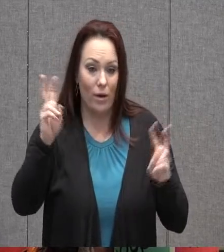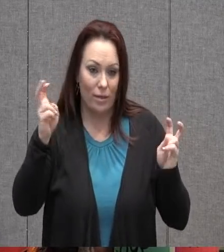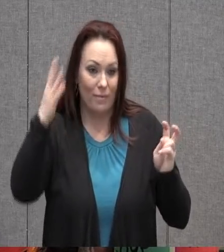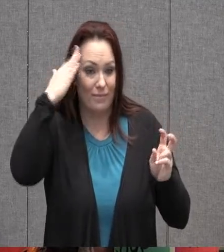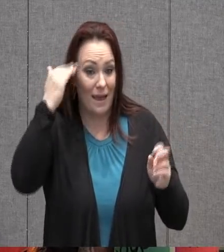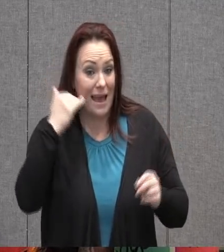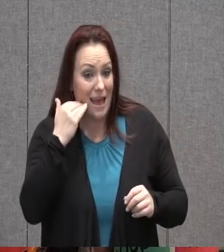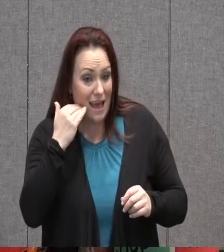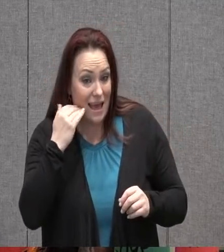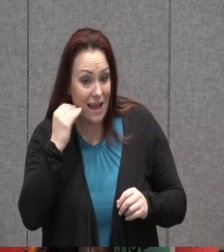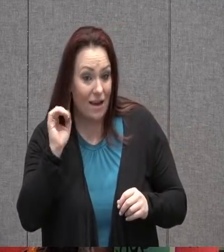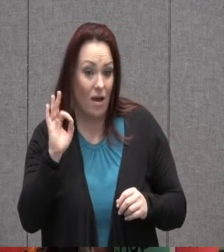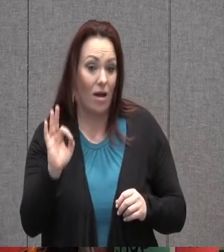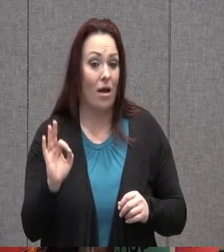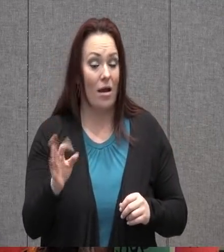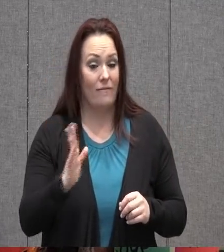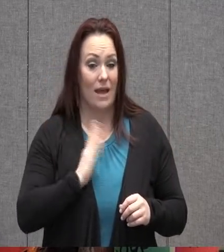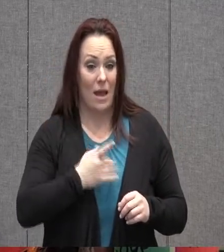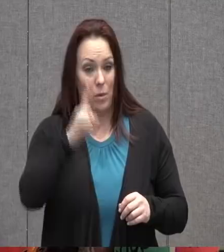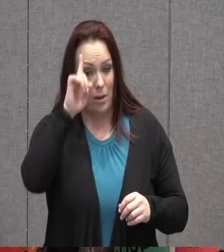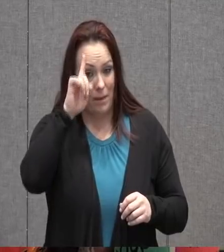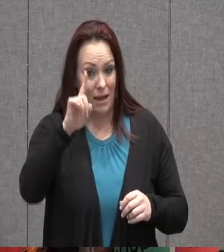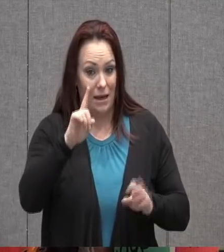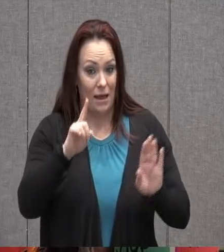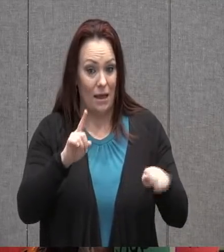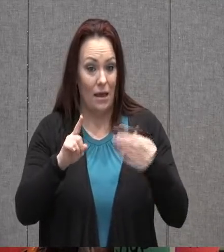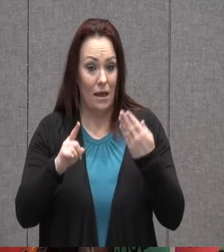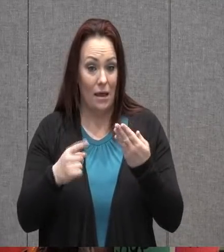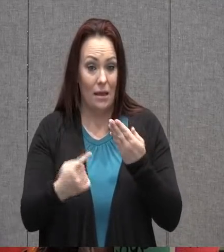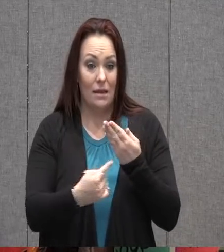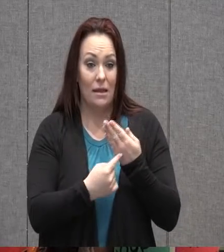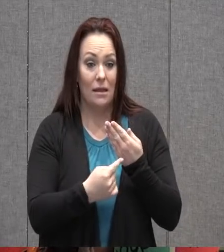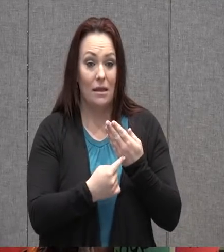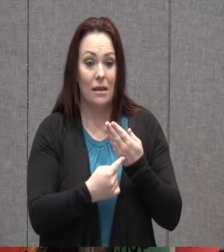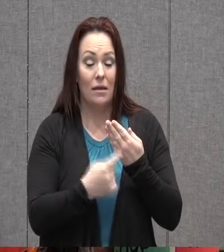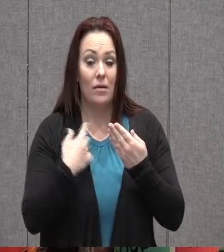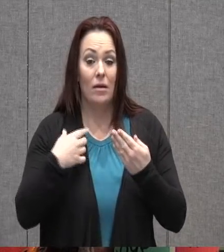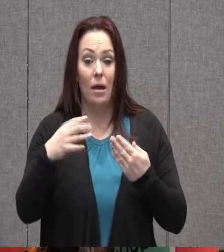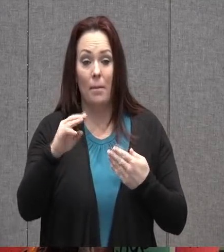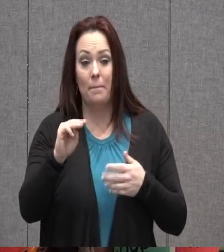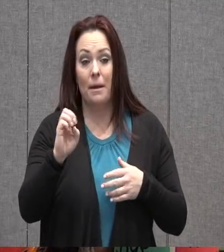On the back of our penny is his memorial that's in Washington, DC.